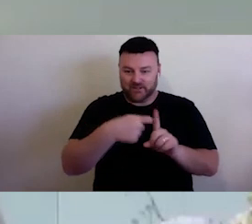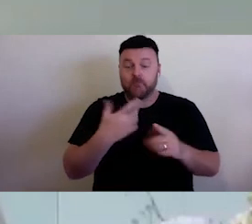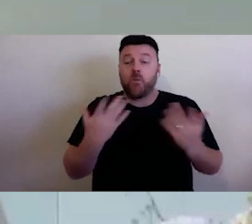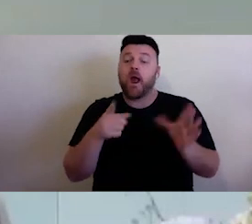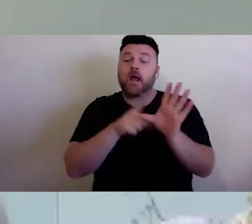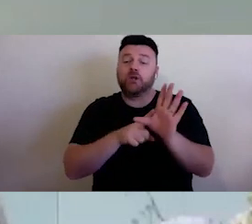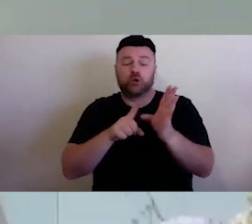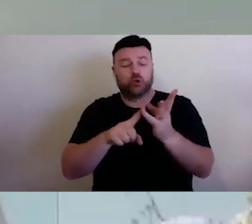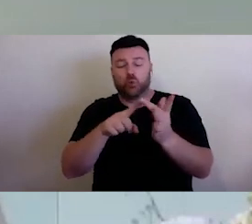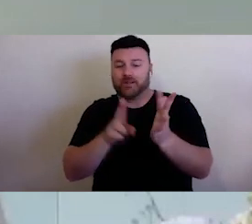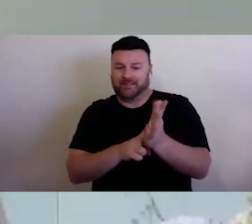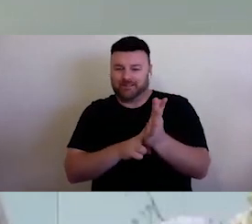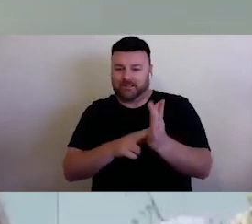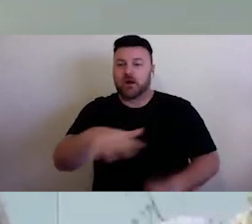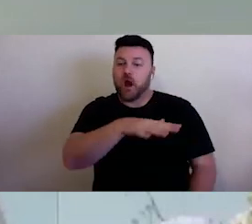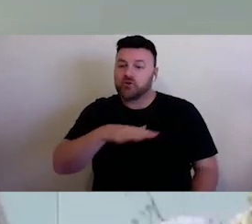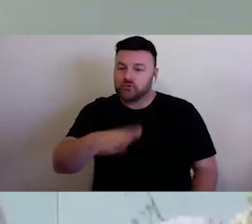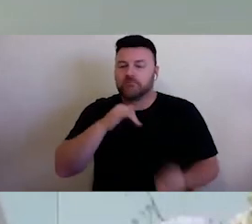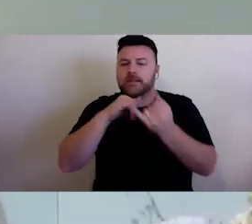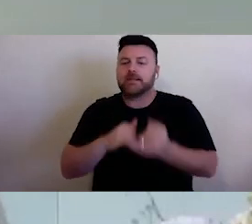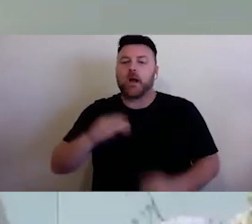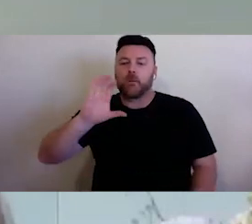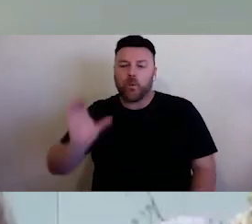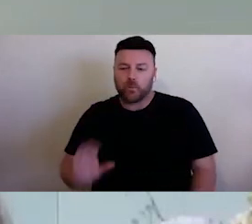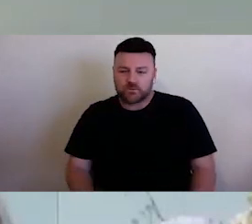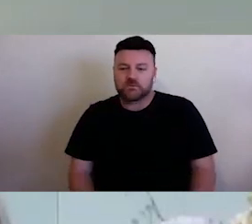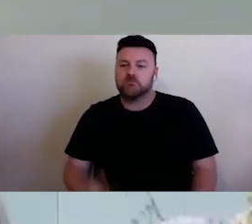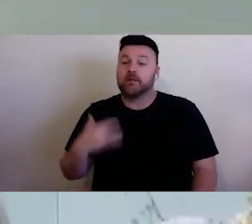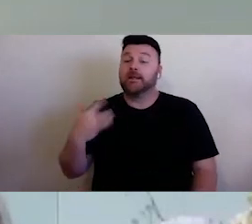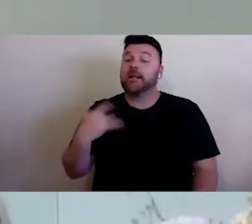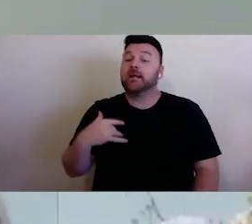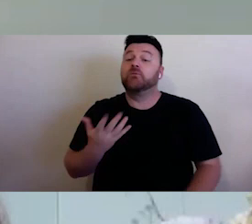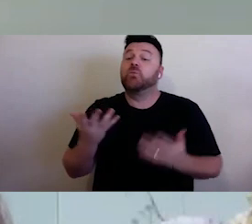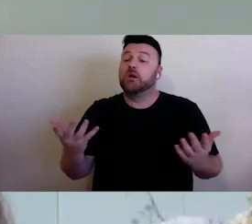am staying on the coucs and have been living here for the last